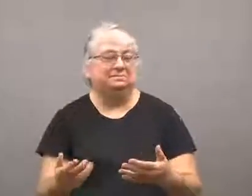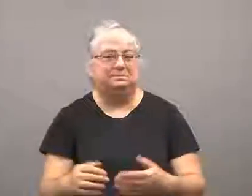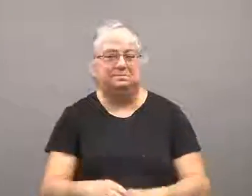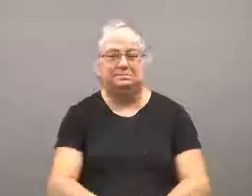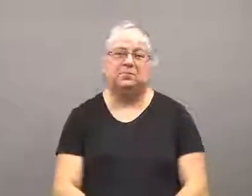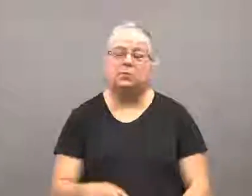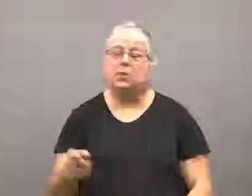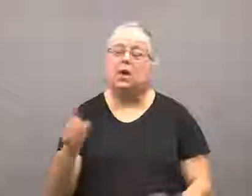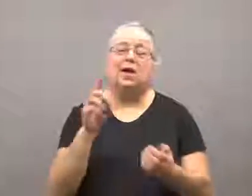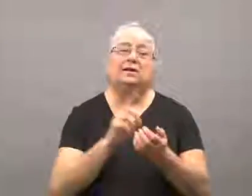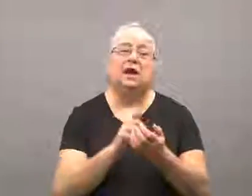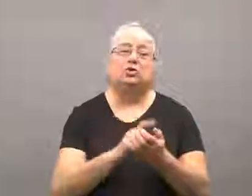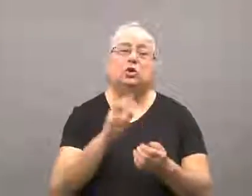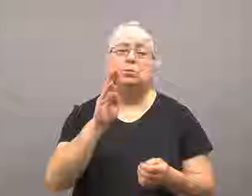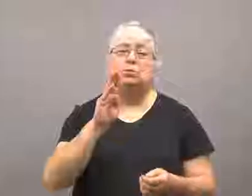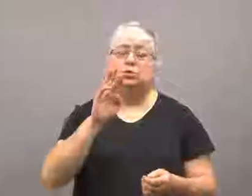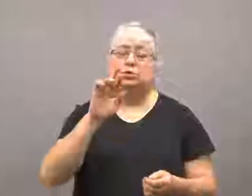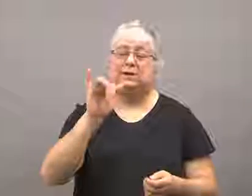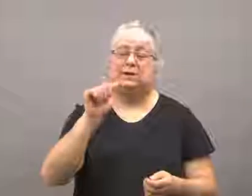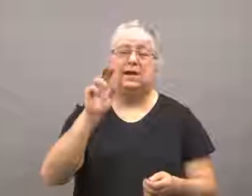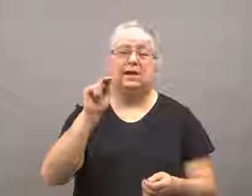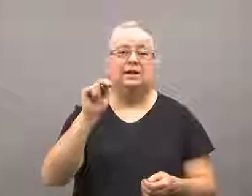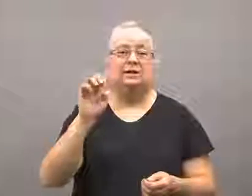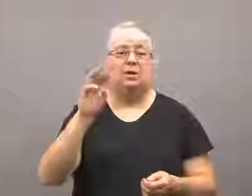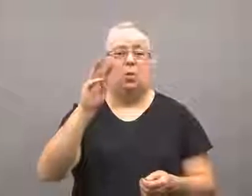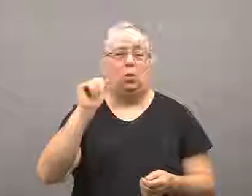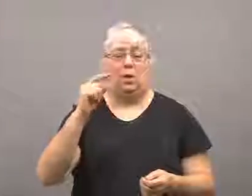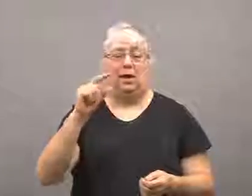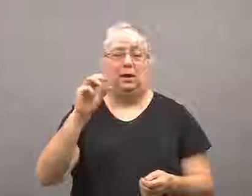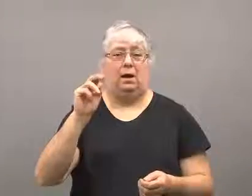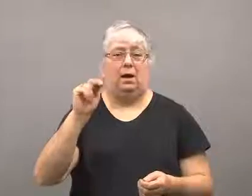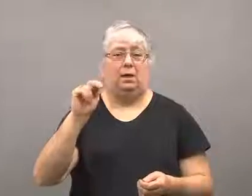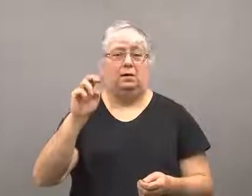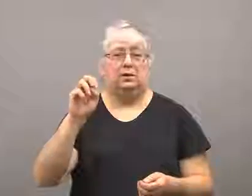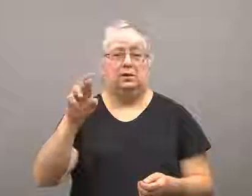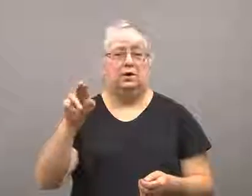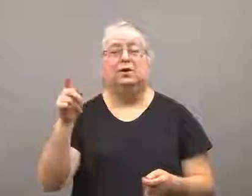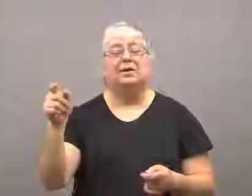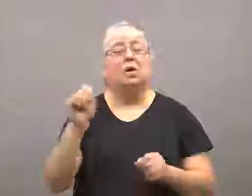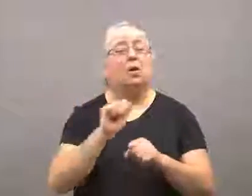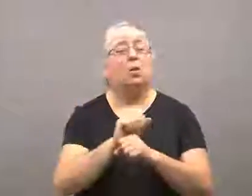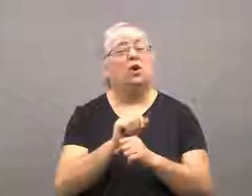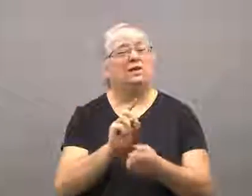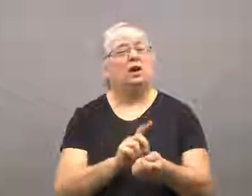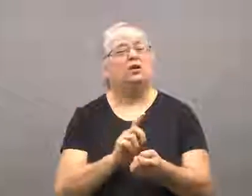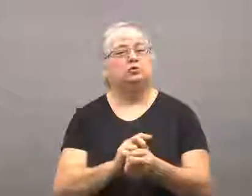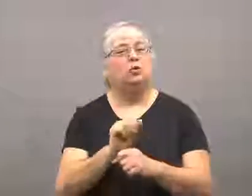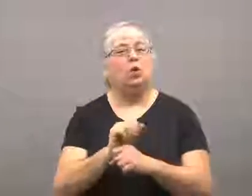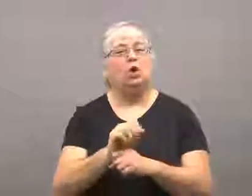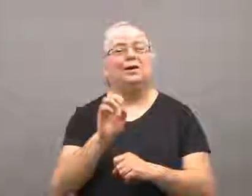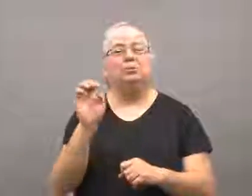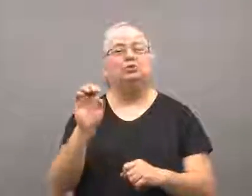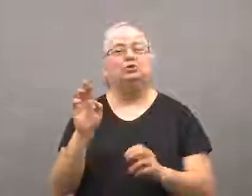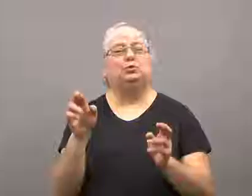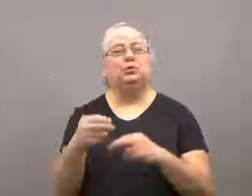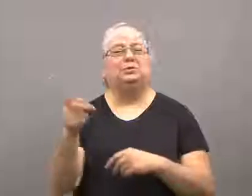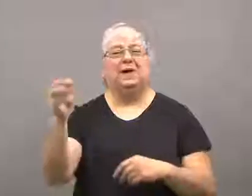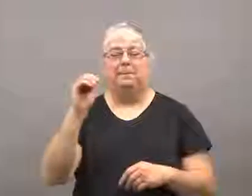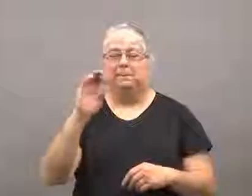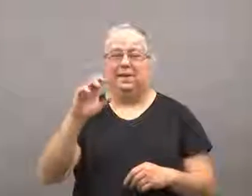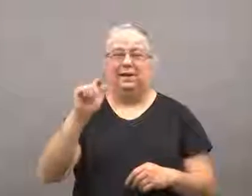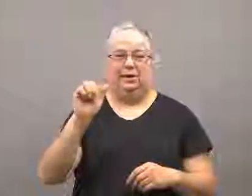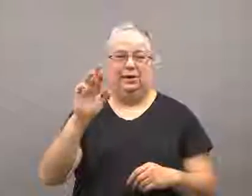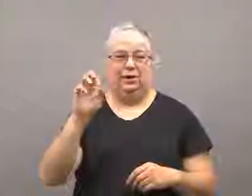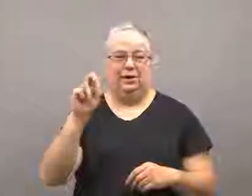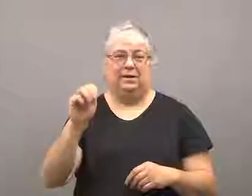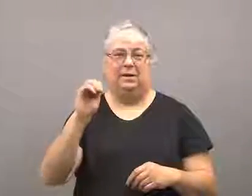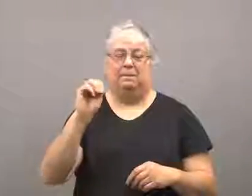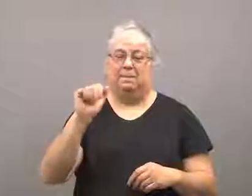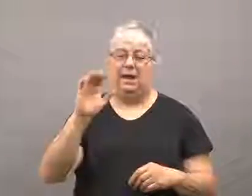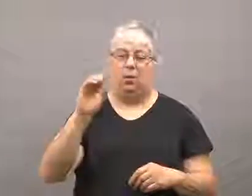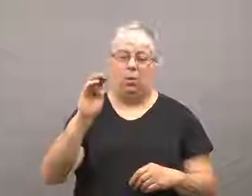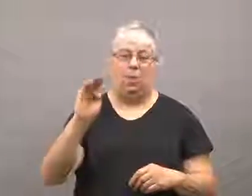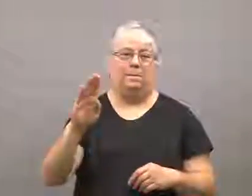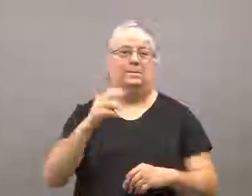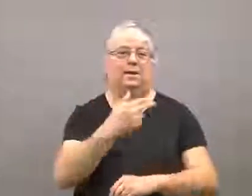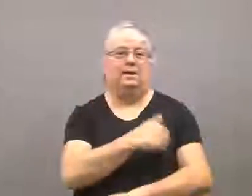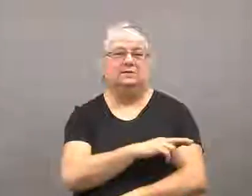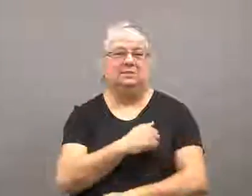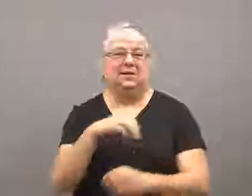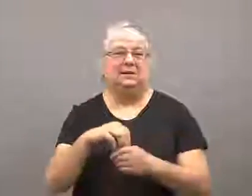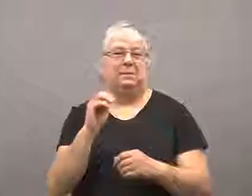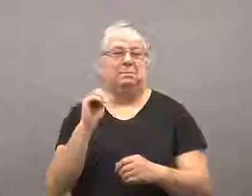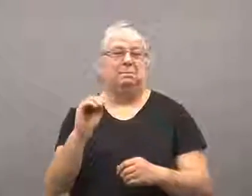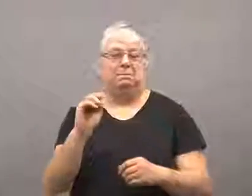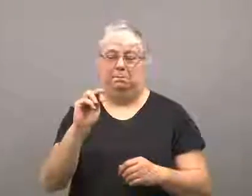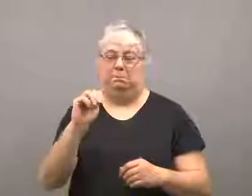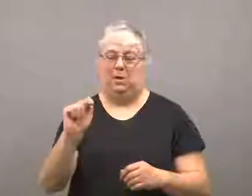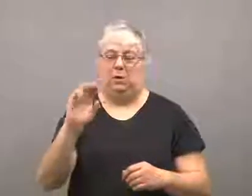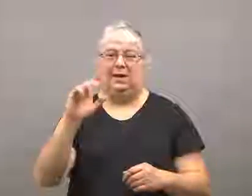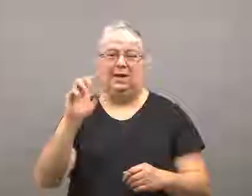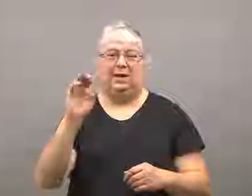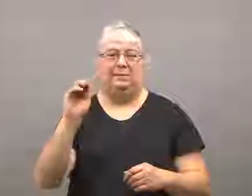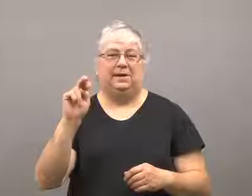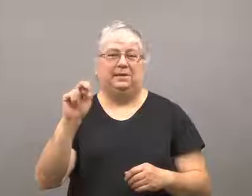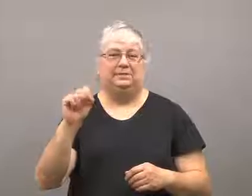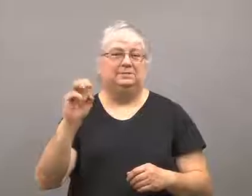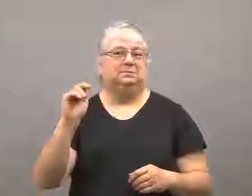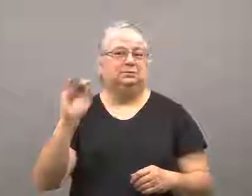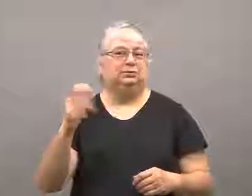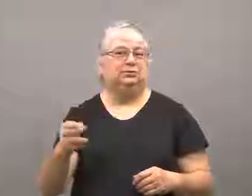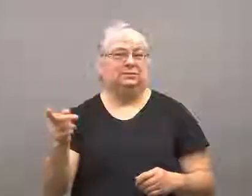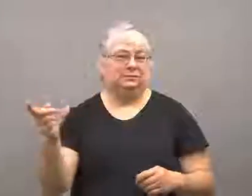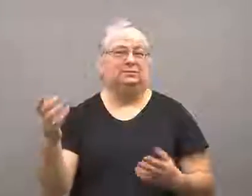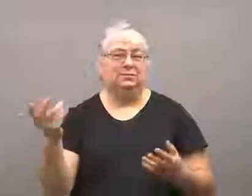Dr. Brianne Waggoner works in the emergency room at